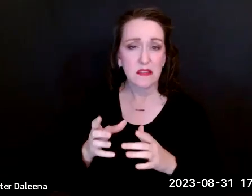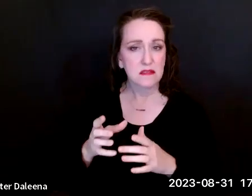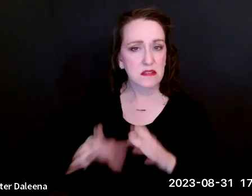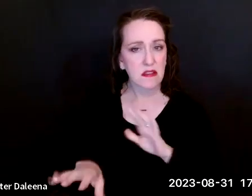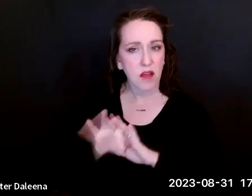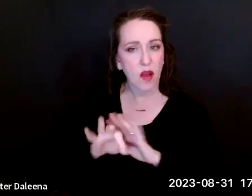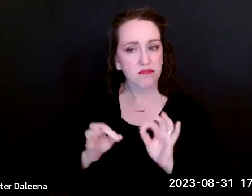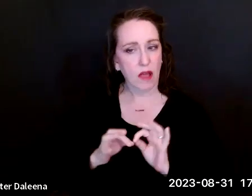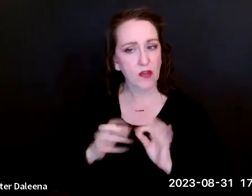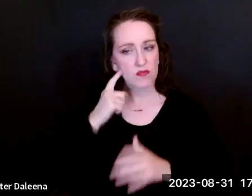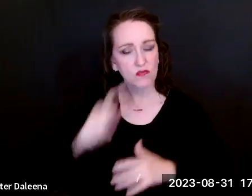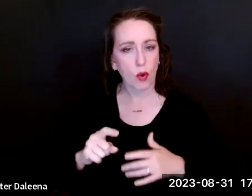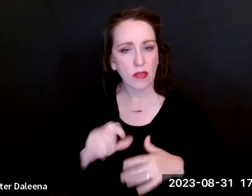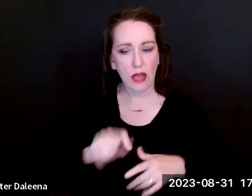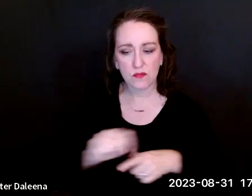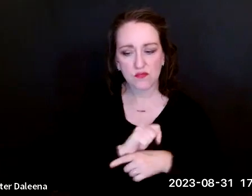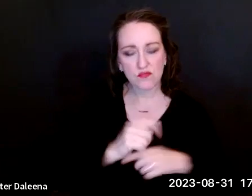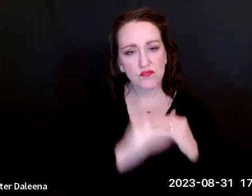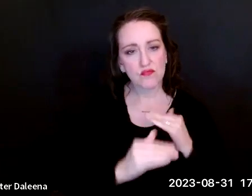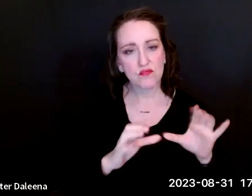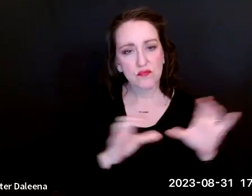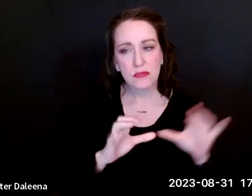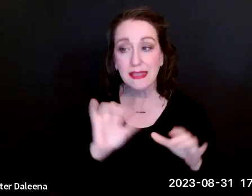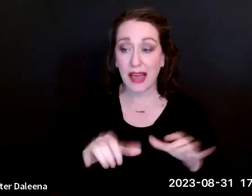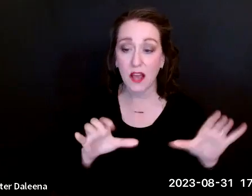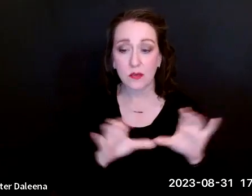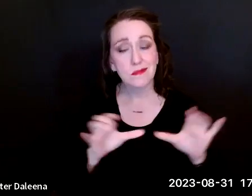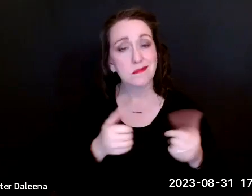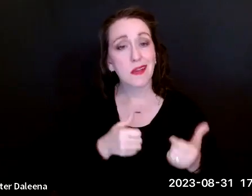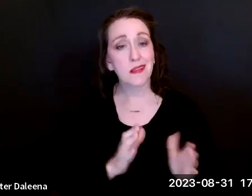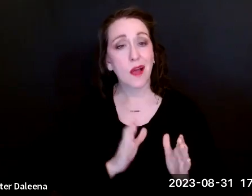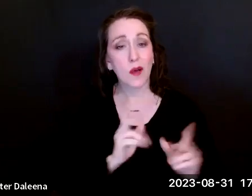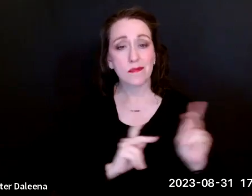this training level credential and having such a credential will allow these associates to Bill